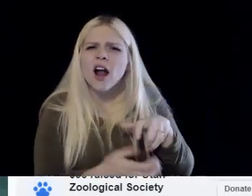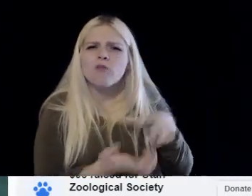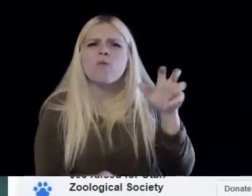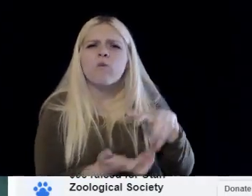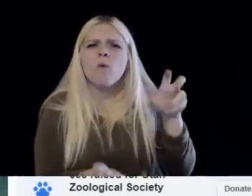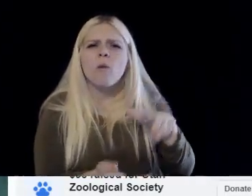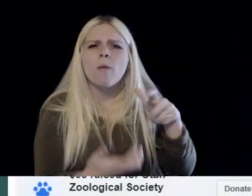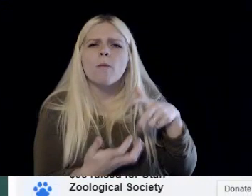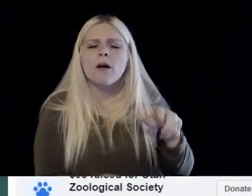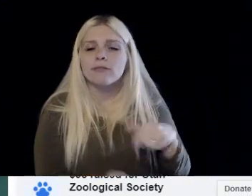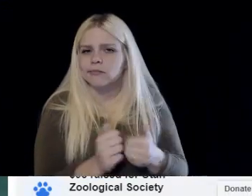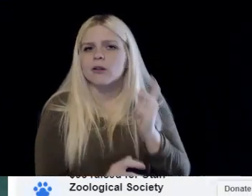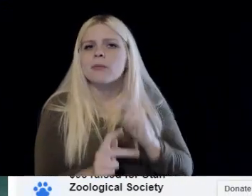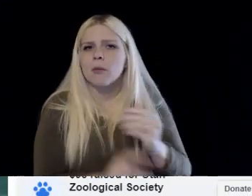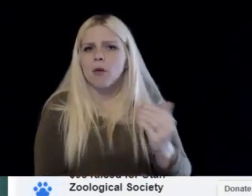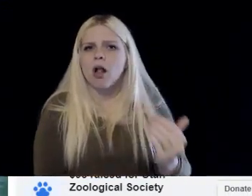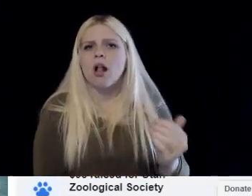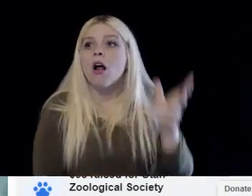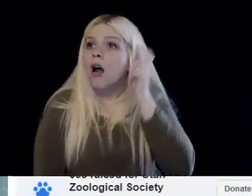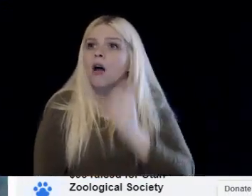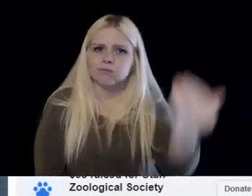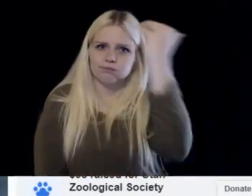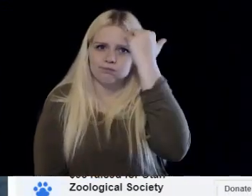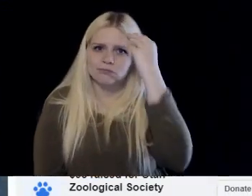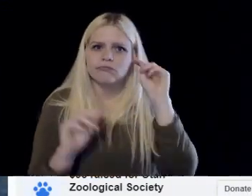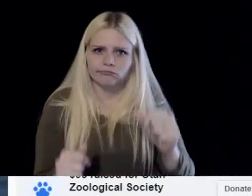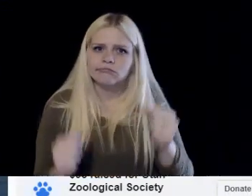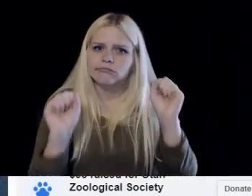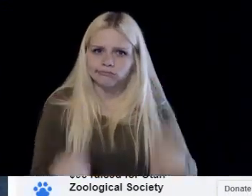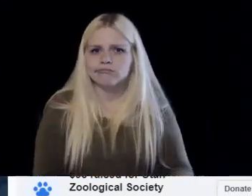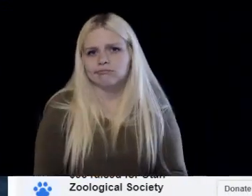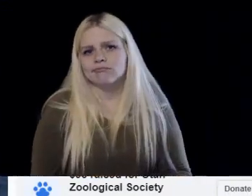people are familiar with. It's very, very distinctive.